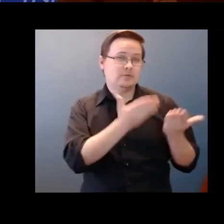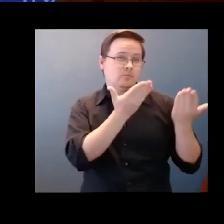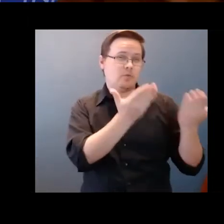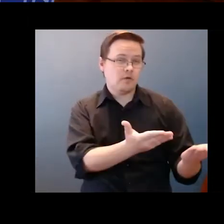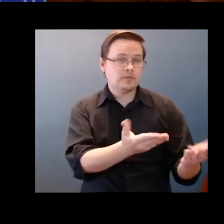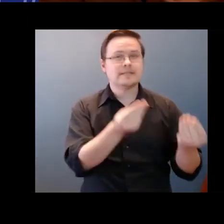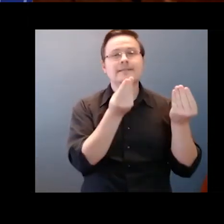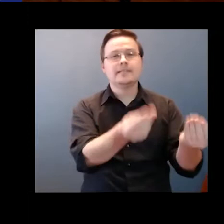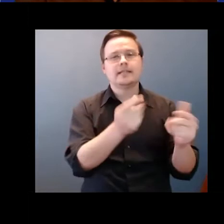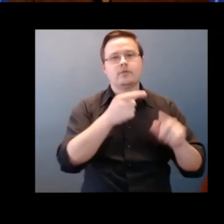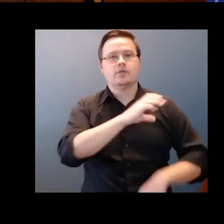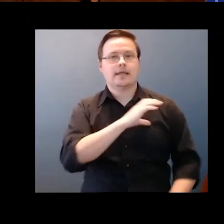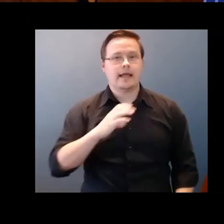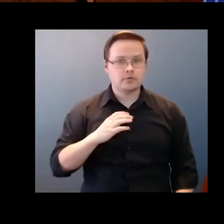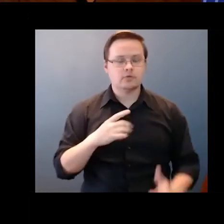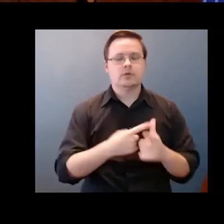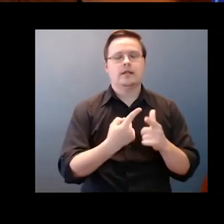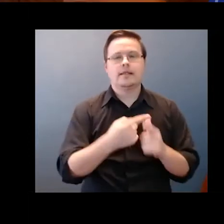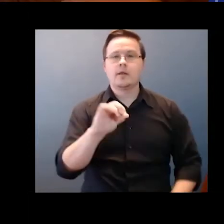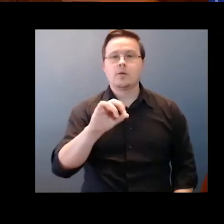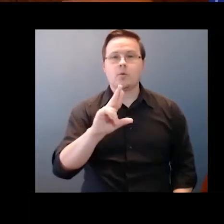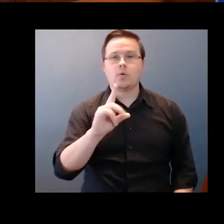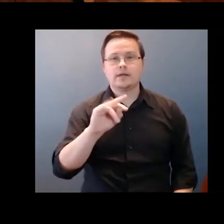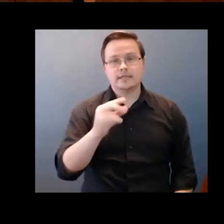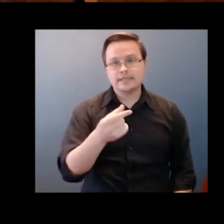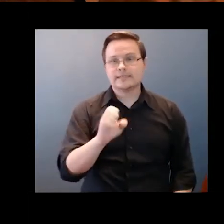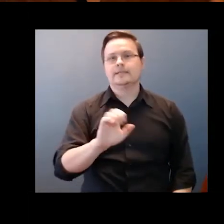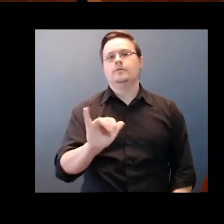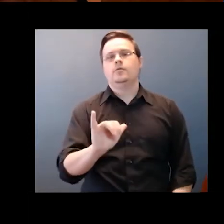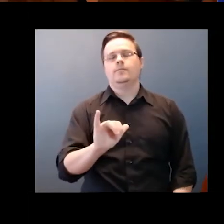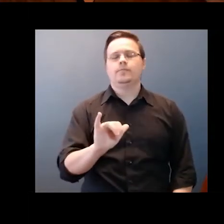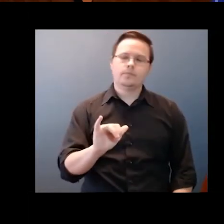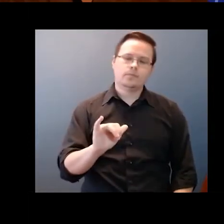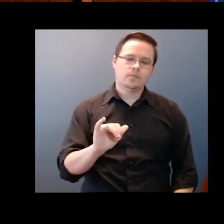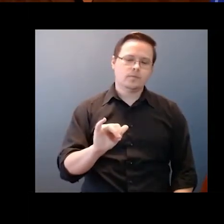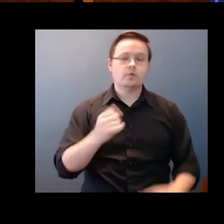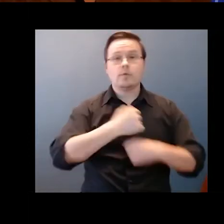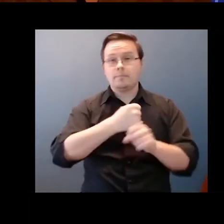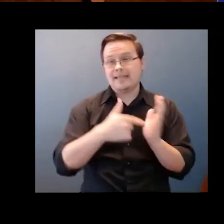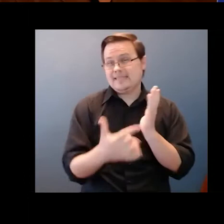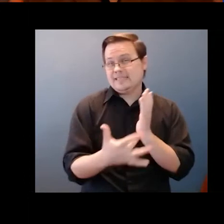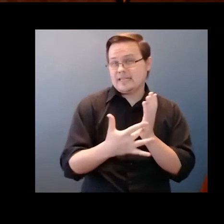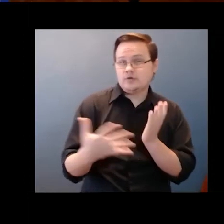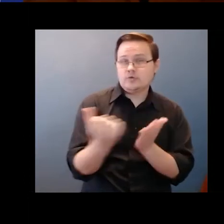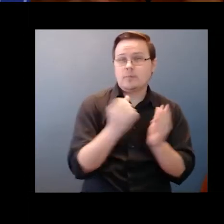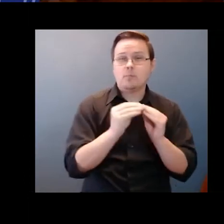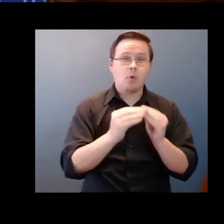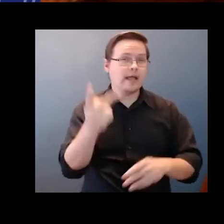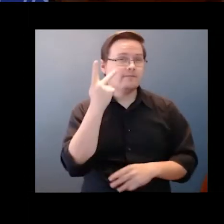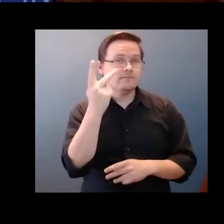And then the ordinance would also require the ordinance going to make these technology acquisitions visible. It would slow down the process